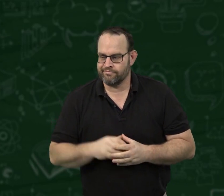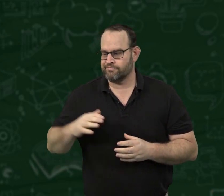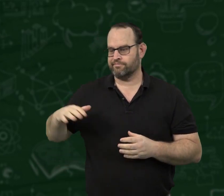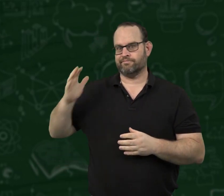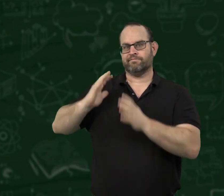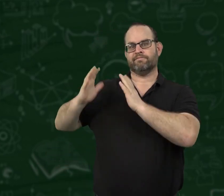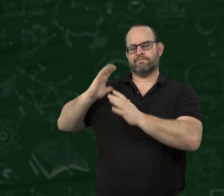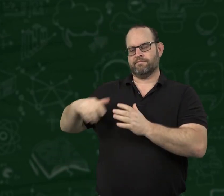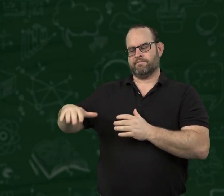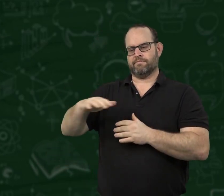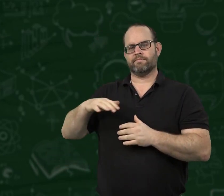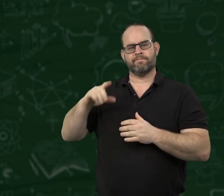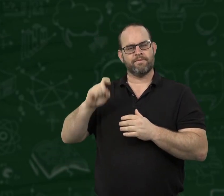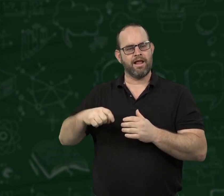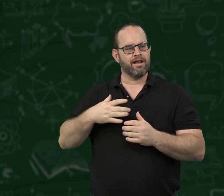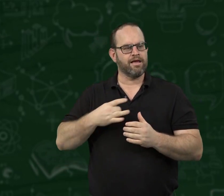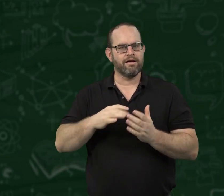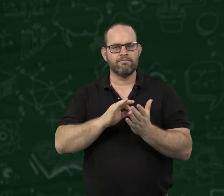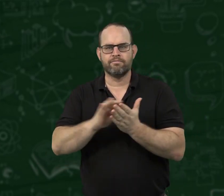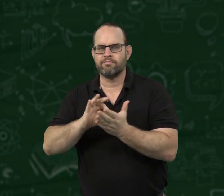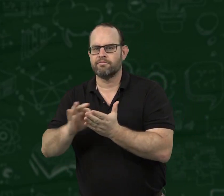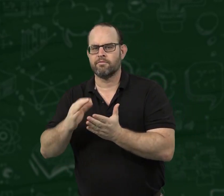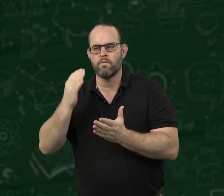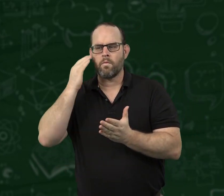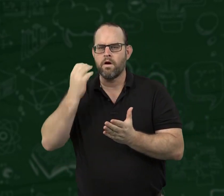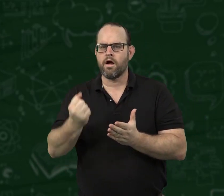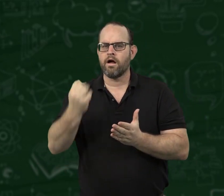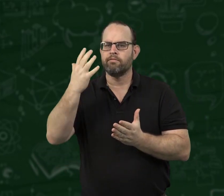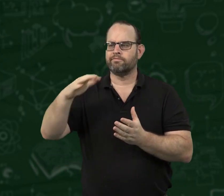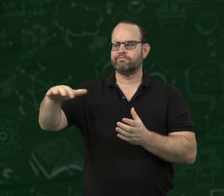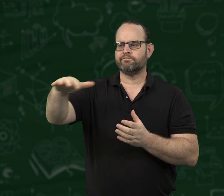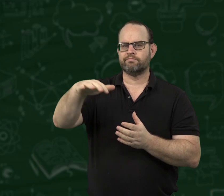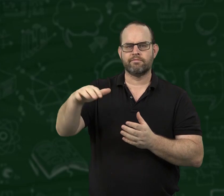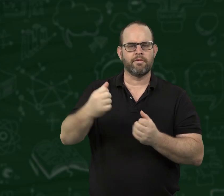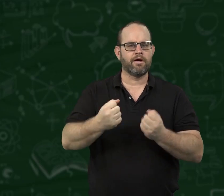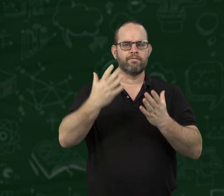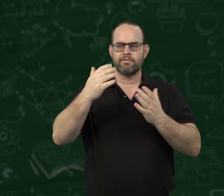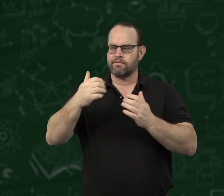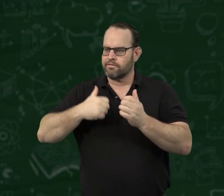People needed to be able to count to know how much of something there was.